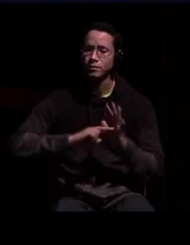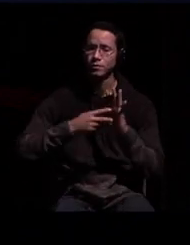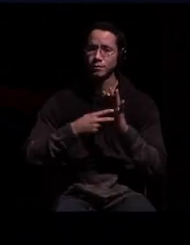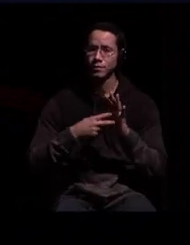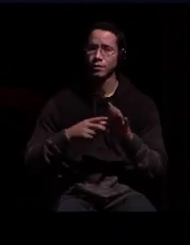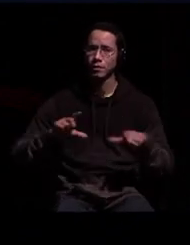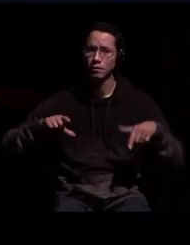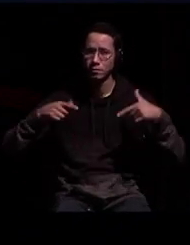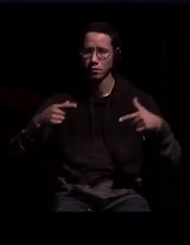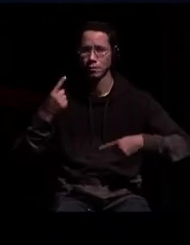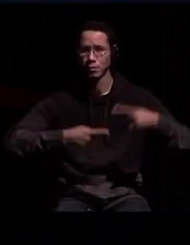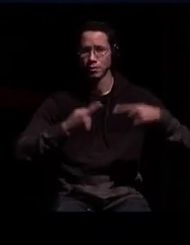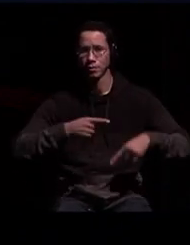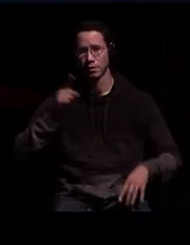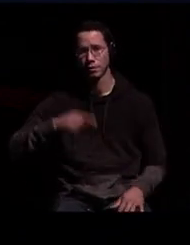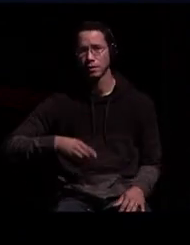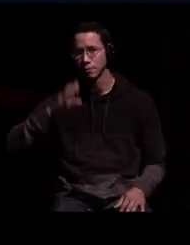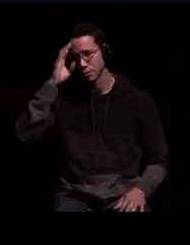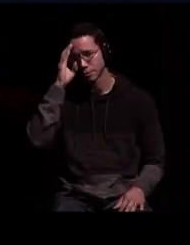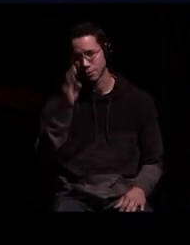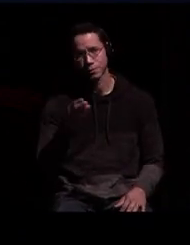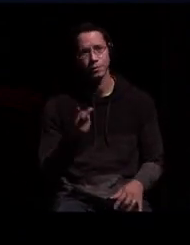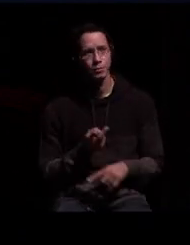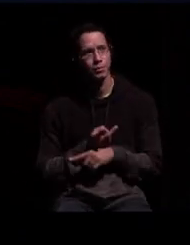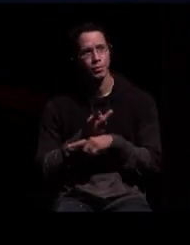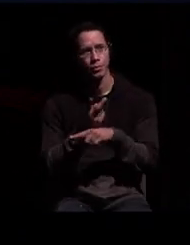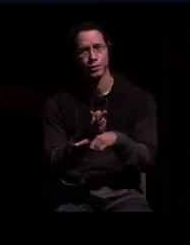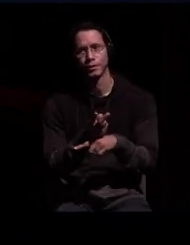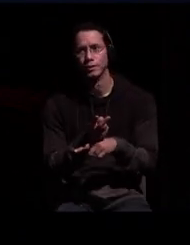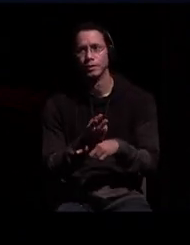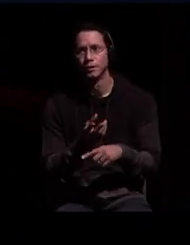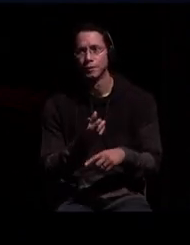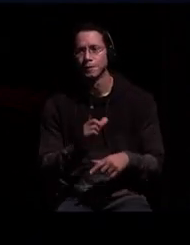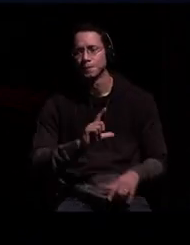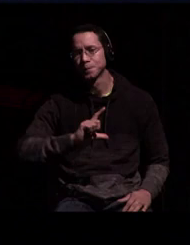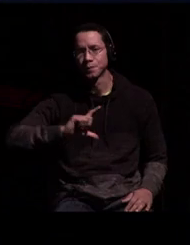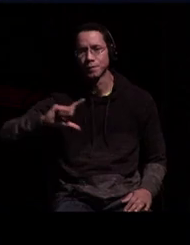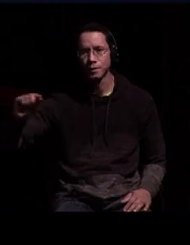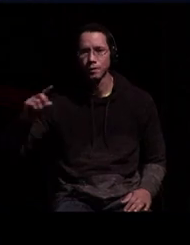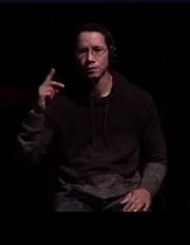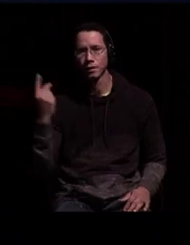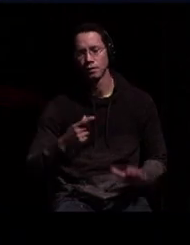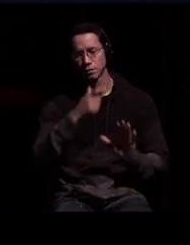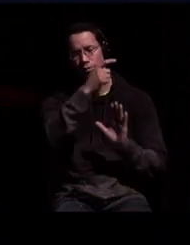to try to get rid of the established structures so as to create its own reality.